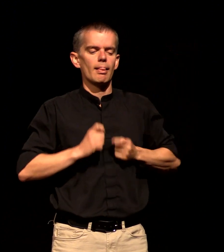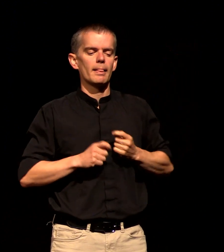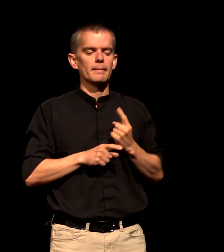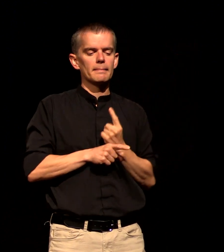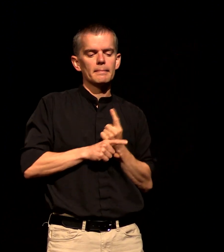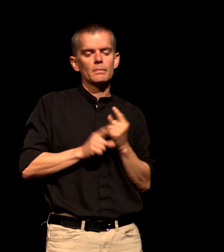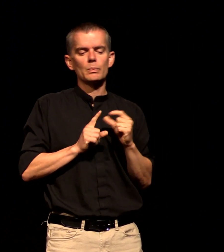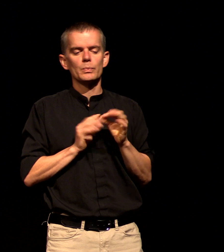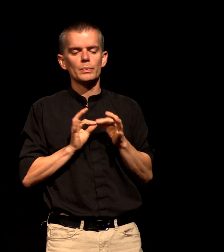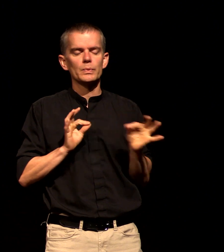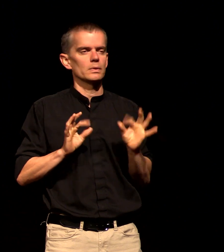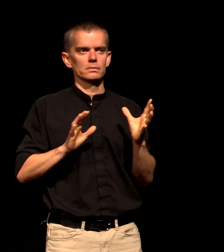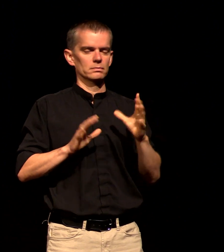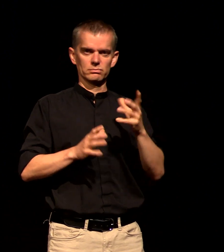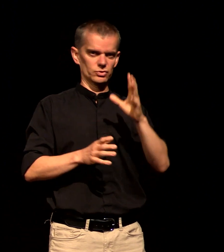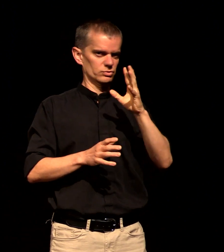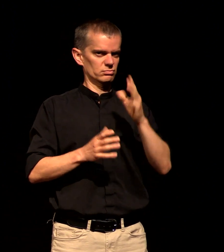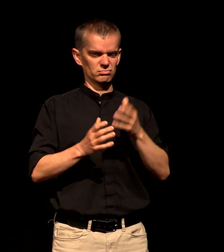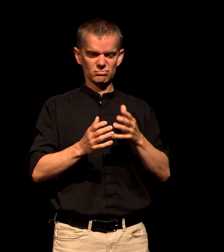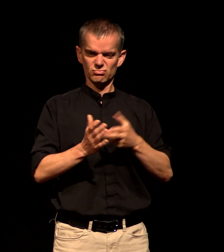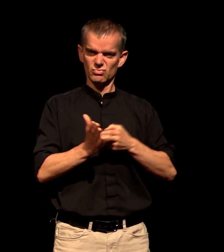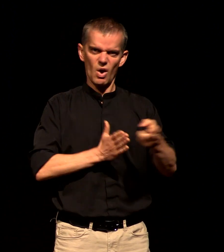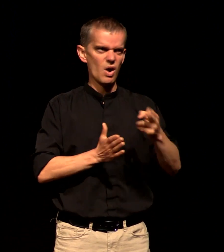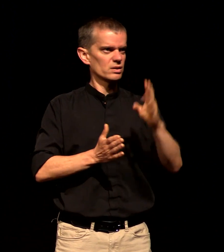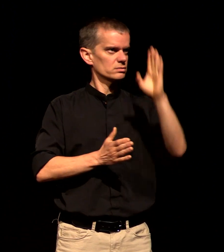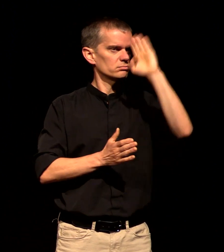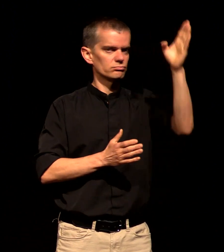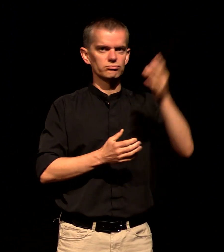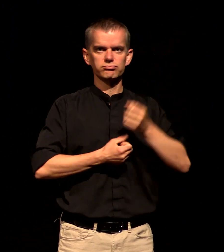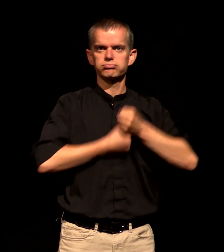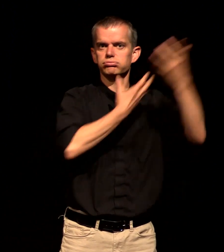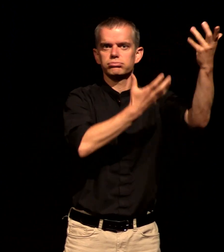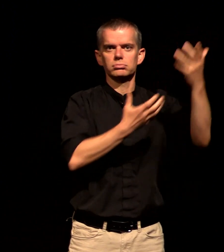consistent with our theology, or what we believe to be true about